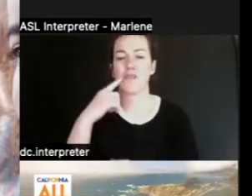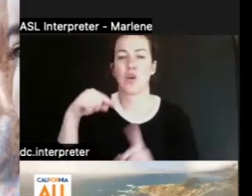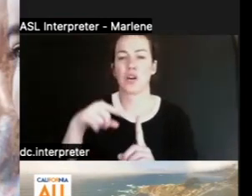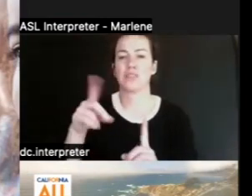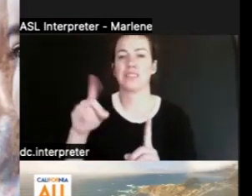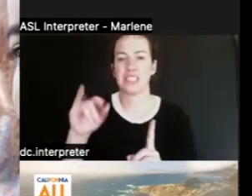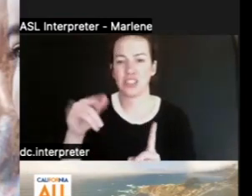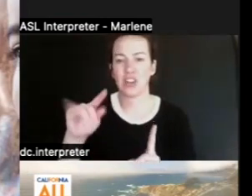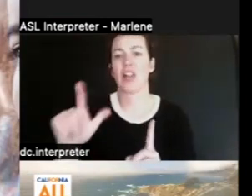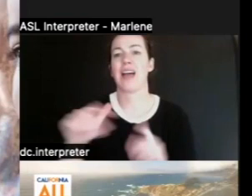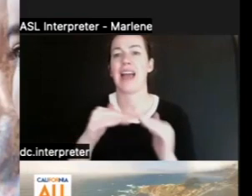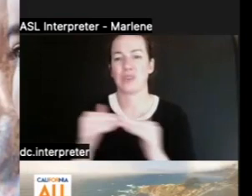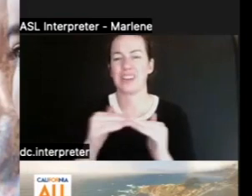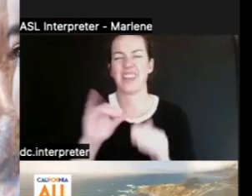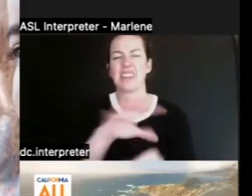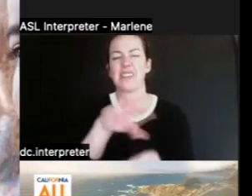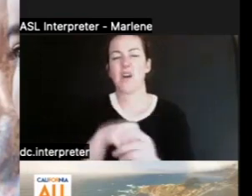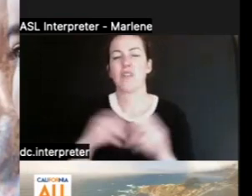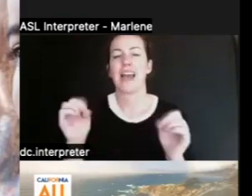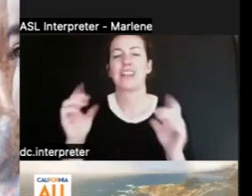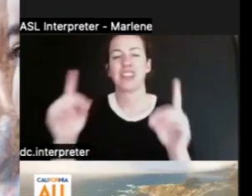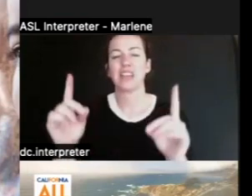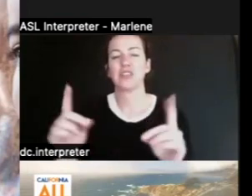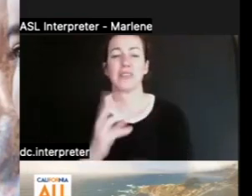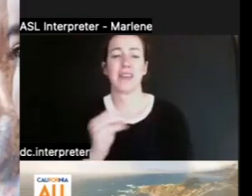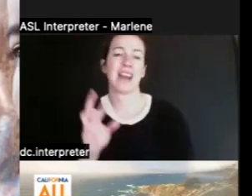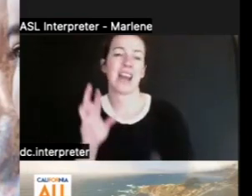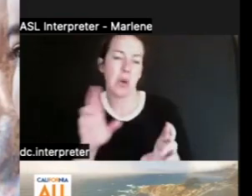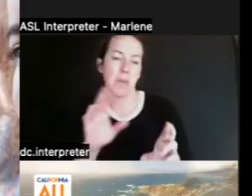that is part of education. And and I hope I'm getting your question right. And if I'm not,